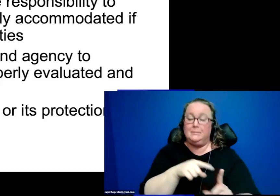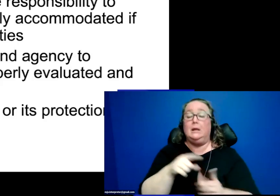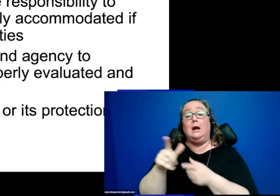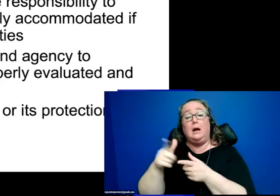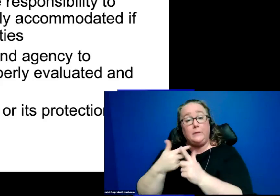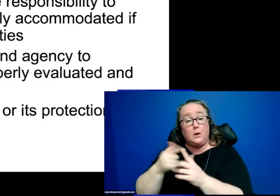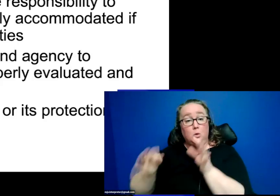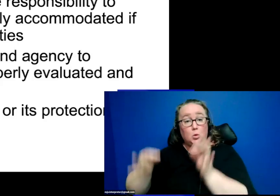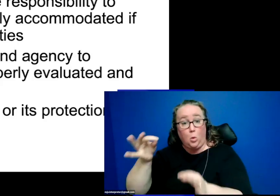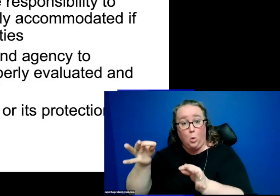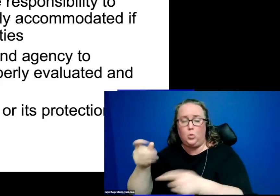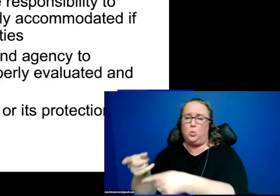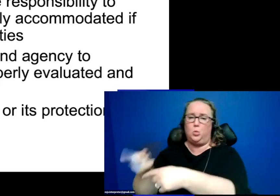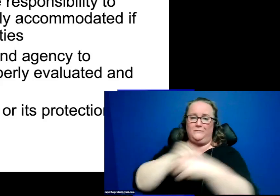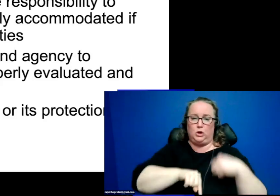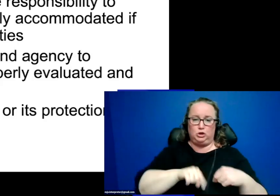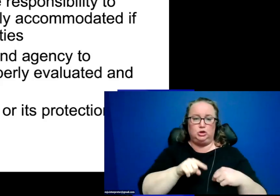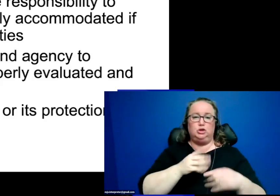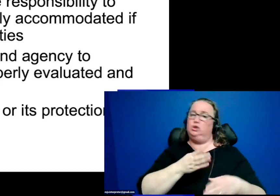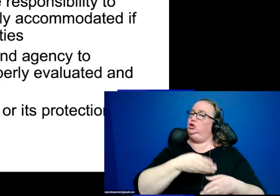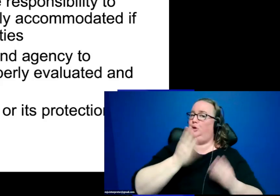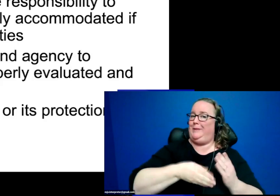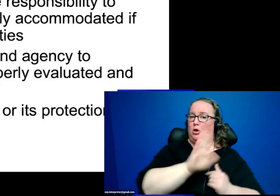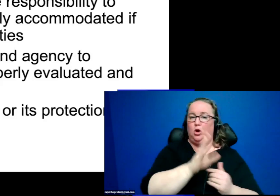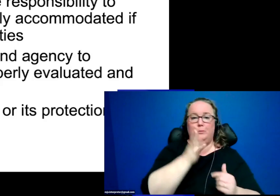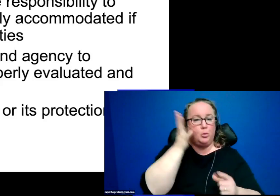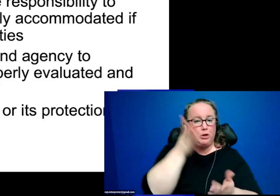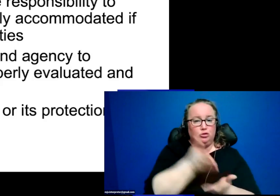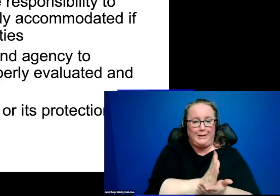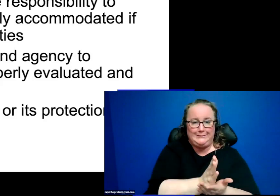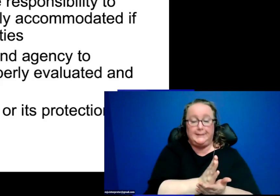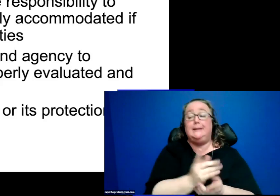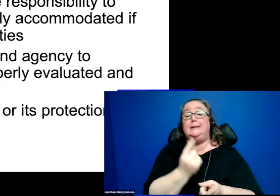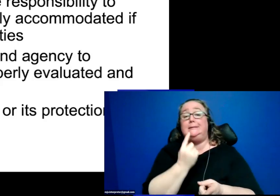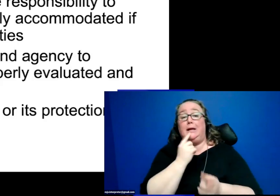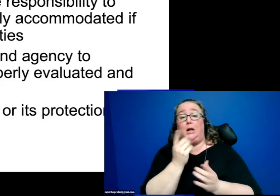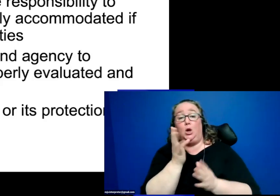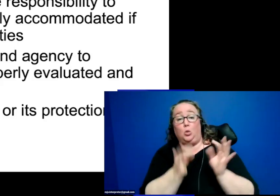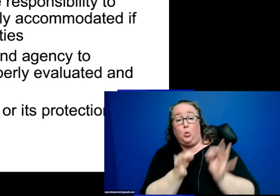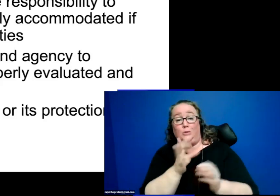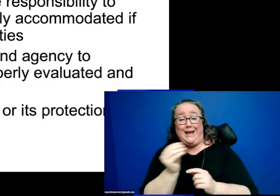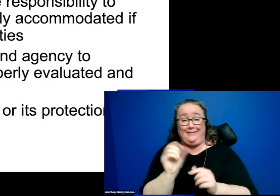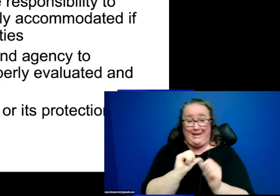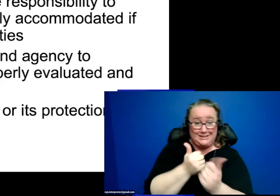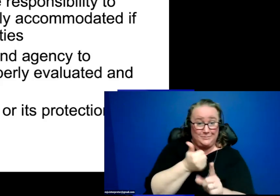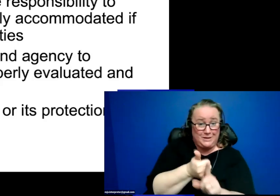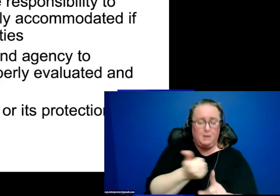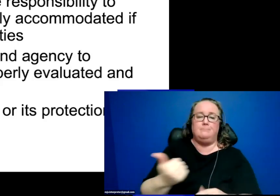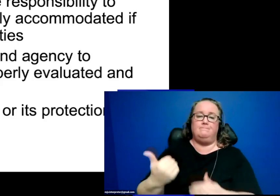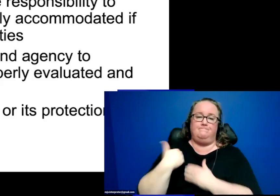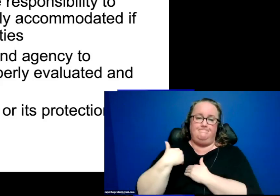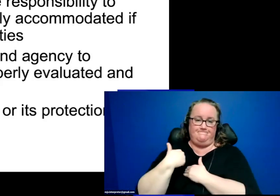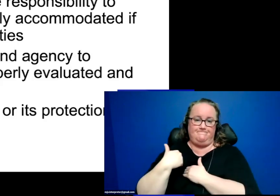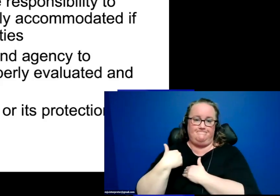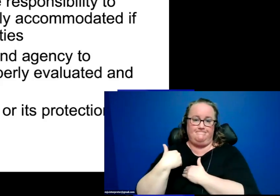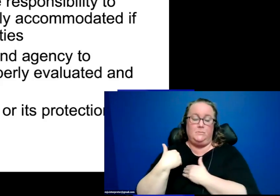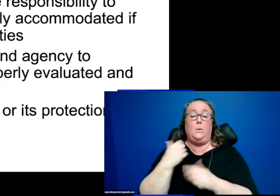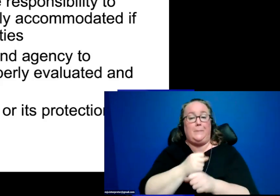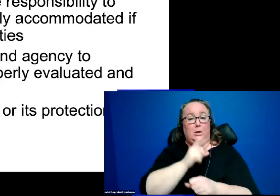was they reversed the termination of parental rights, and they said that the courts and the agency had a responsibility to ensure that the parent's disabilities